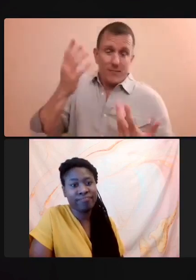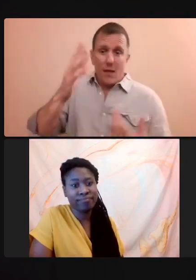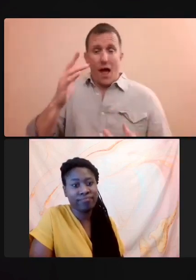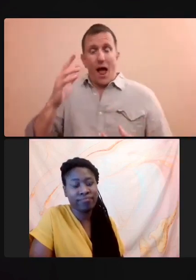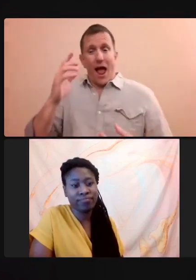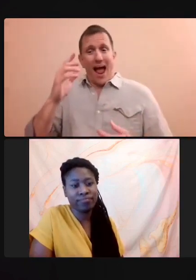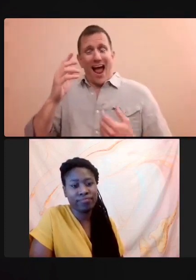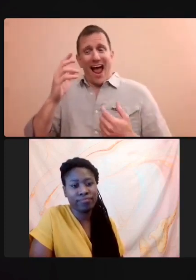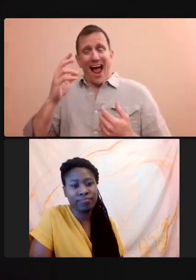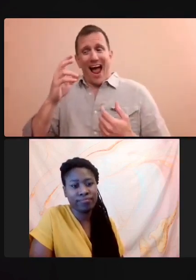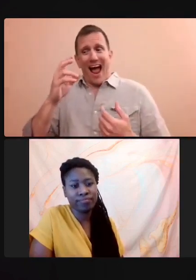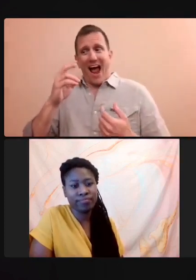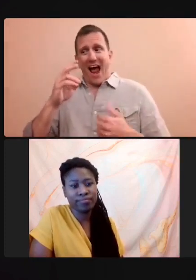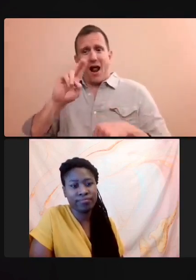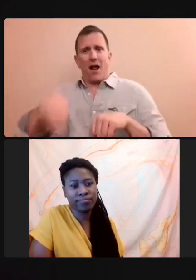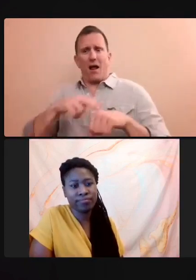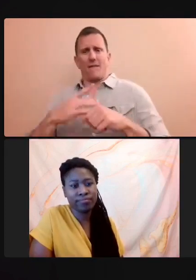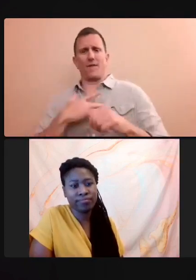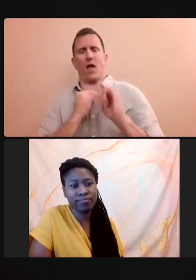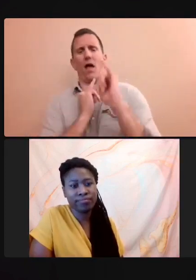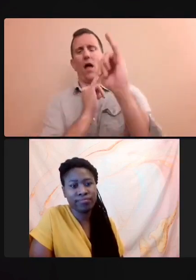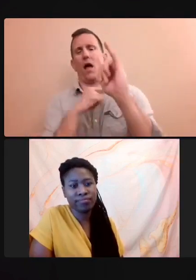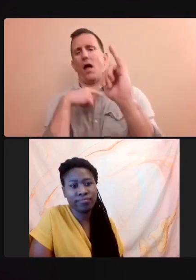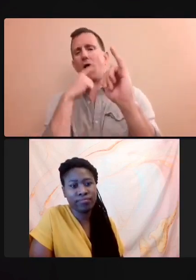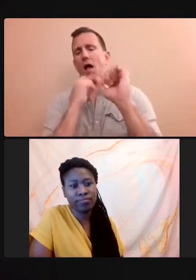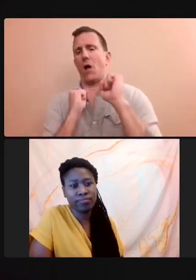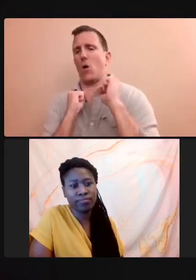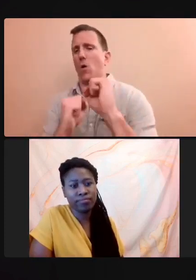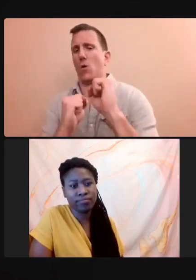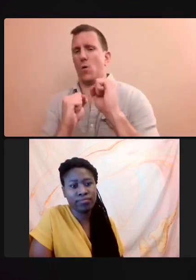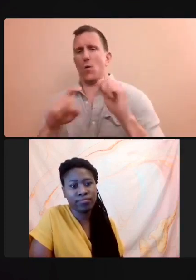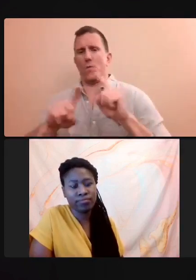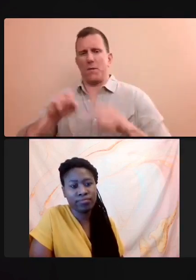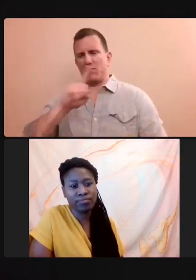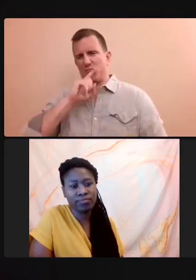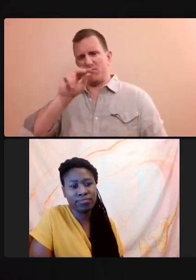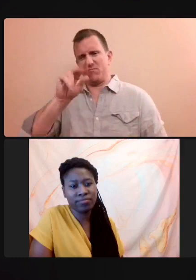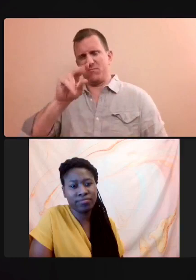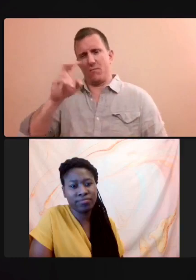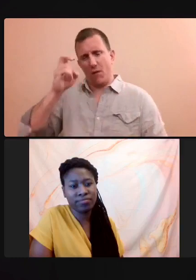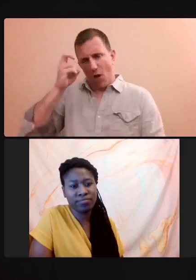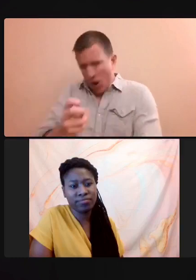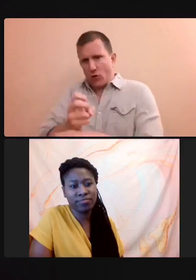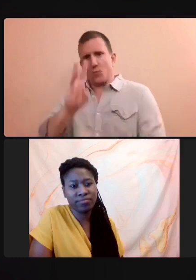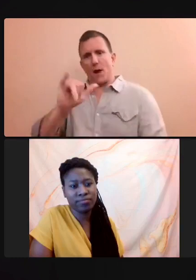And I agree with that. I notice in where I live, I'm in Colorado, there's interpreter